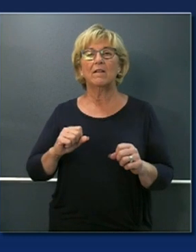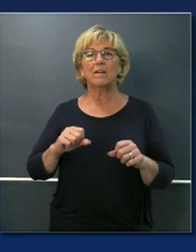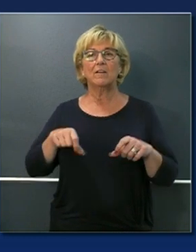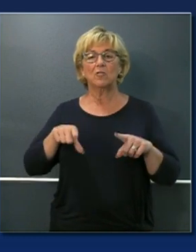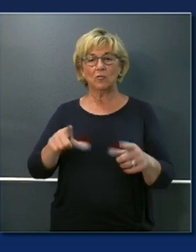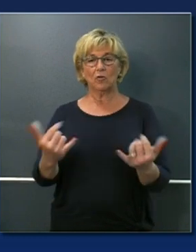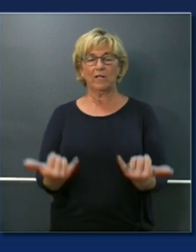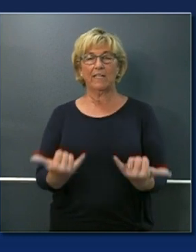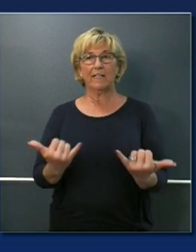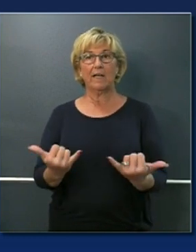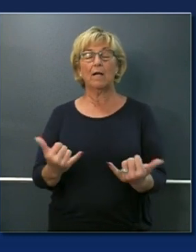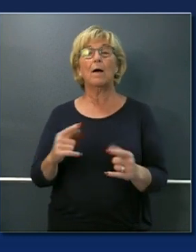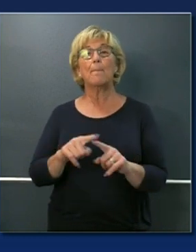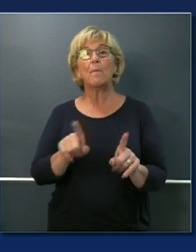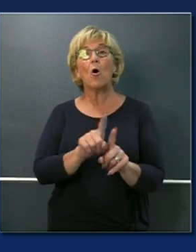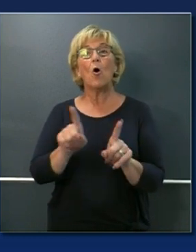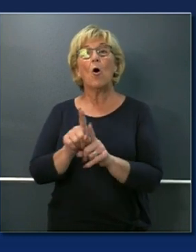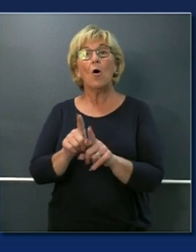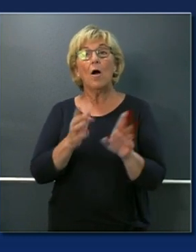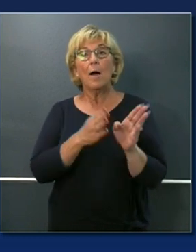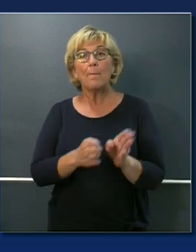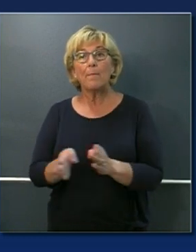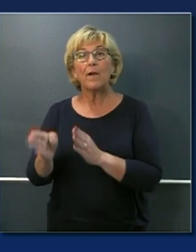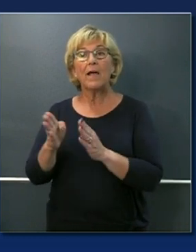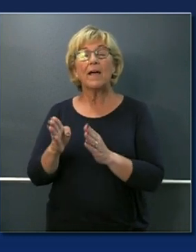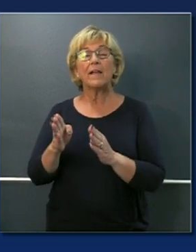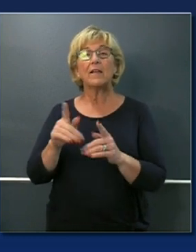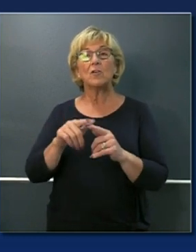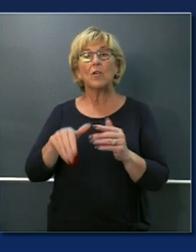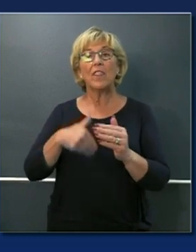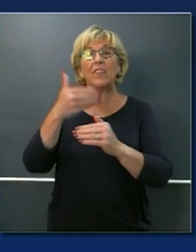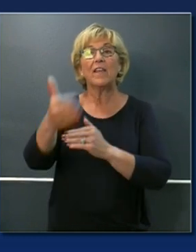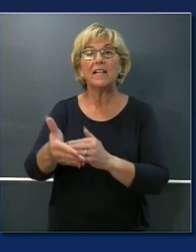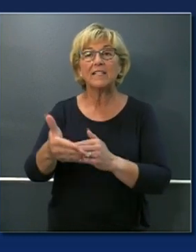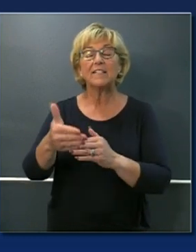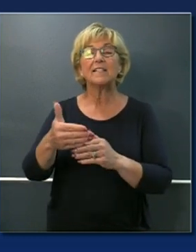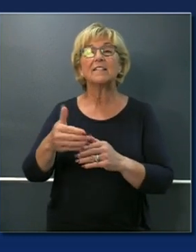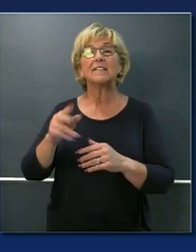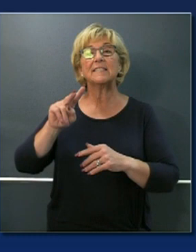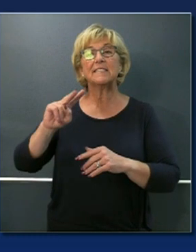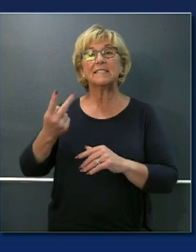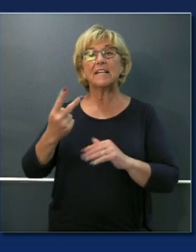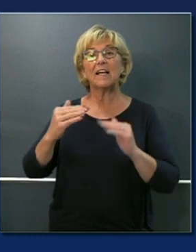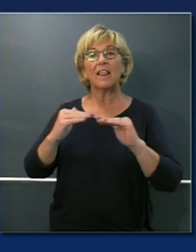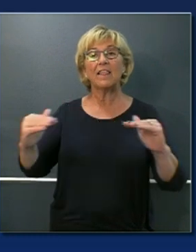AS POSSIBLE FOR ALL OF THOSE WHO ARE WORKERS AND FOR ANY OF THOSE WHO MAY BE STAYING AT HOME BUT MAYBE INTERACTING WITH